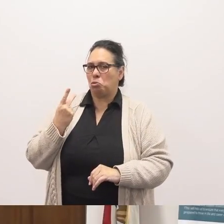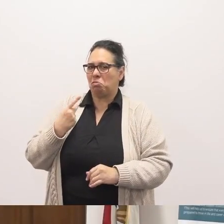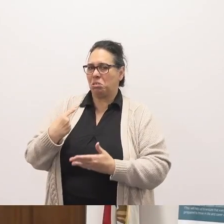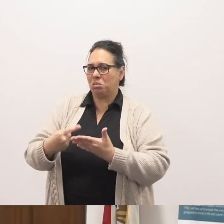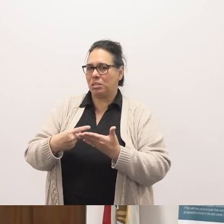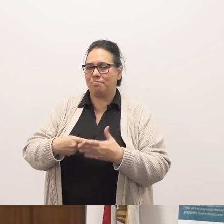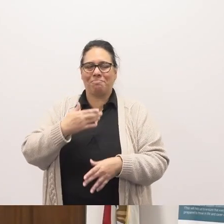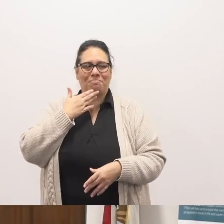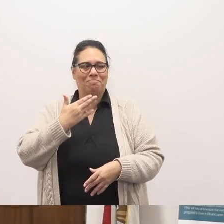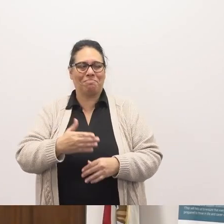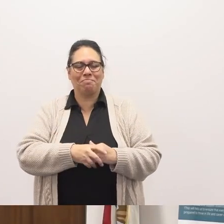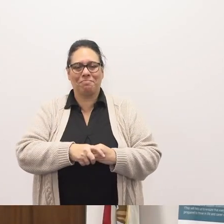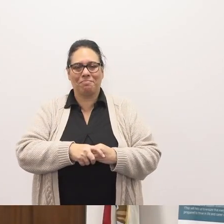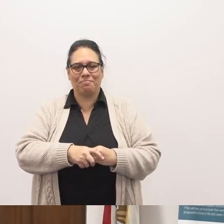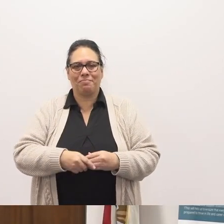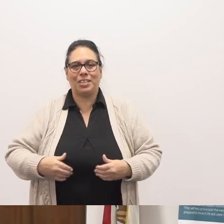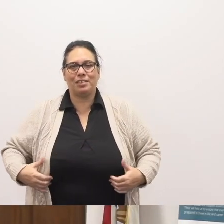Thank you. Mr. Otto?